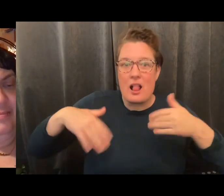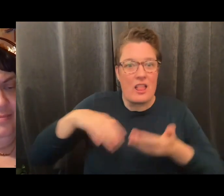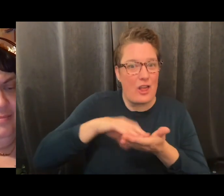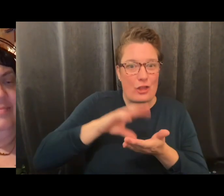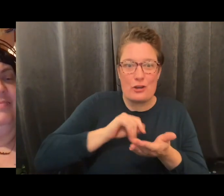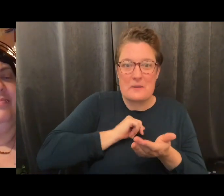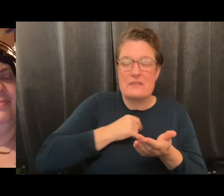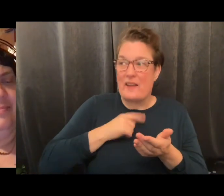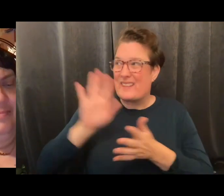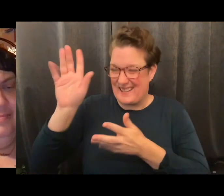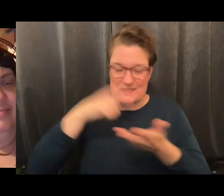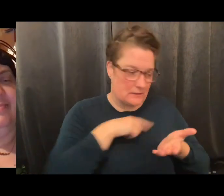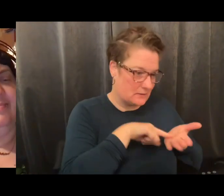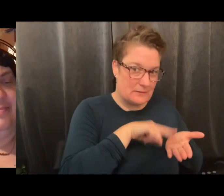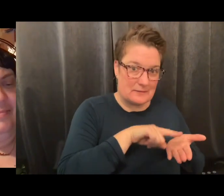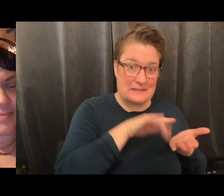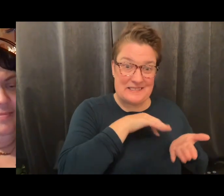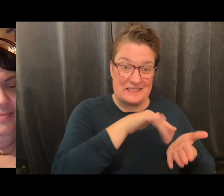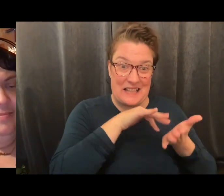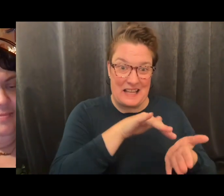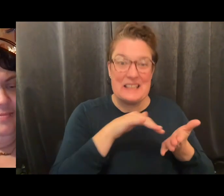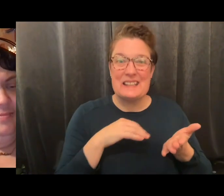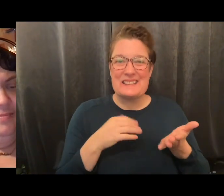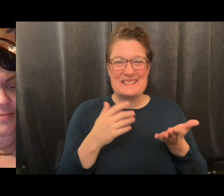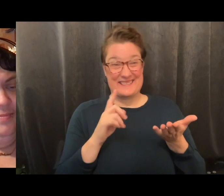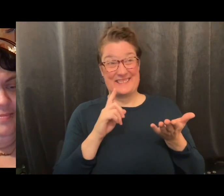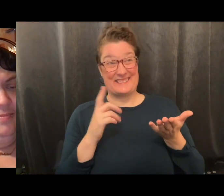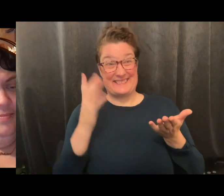know, there's nothing like doing or teaching to make you learn something.